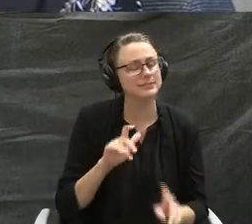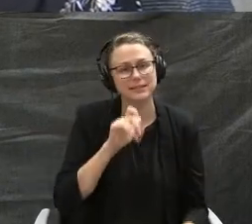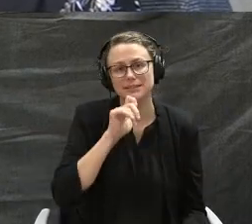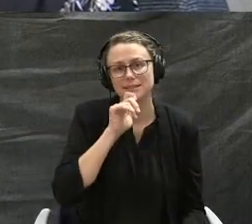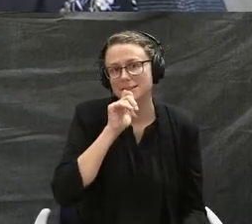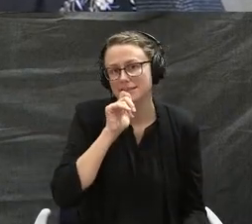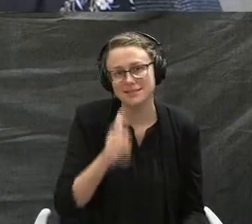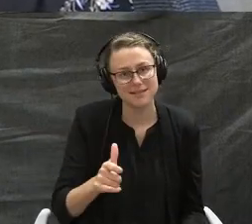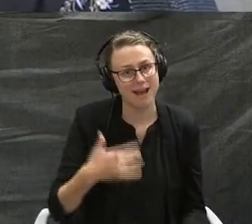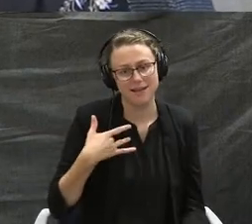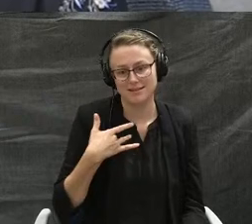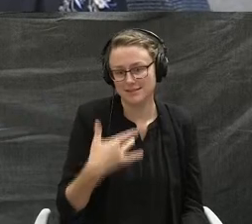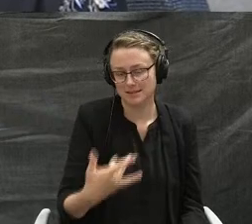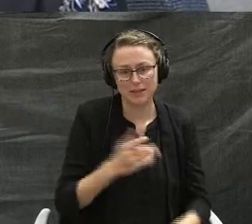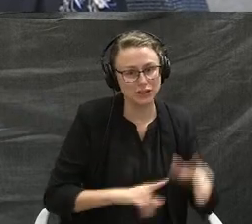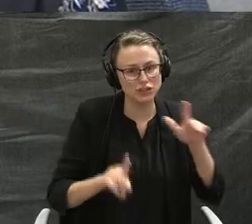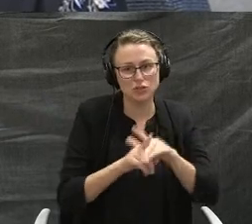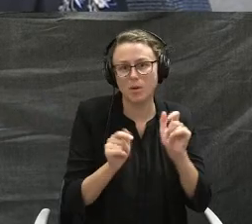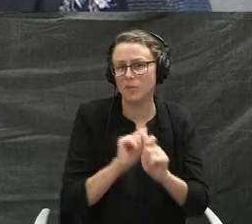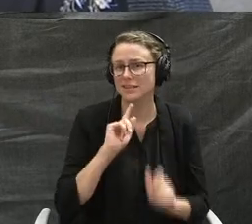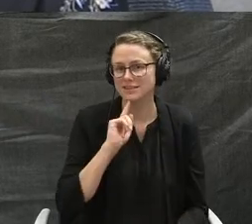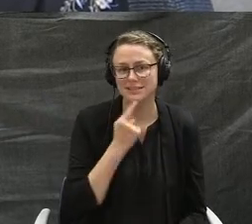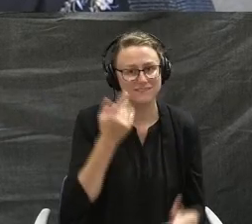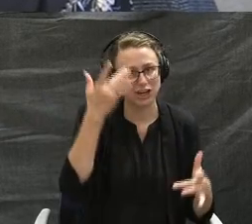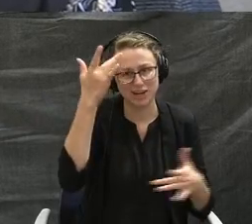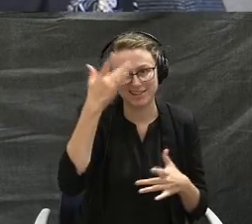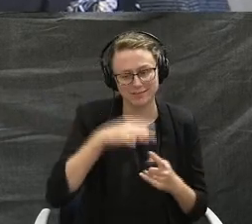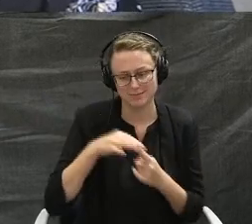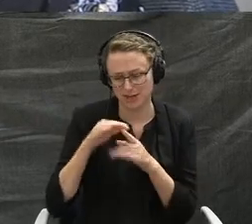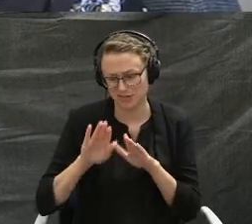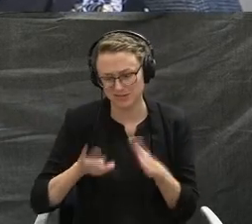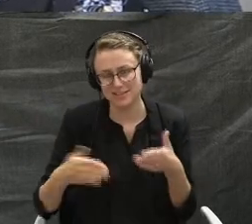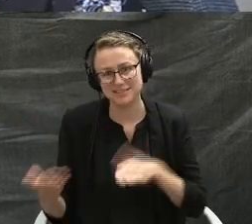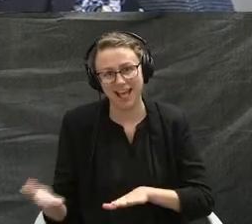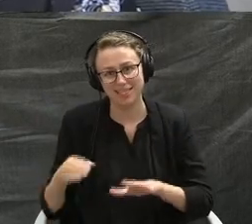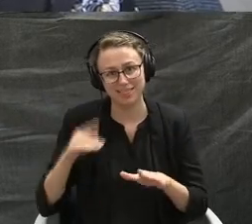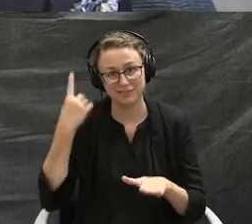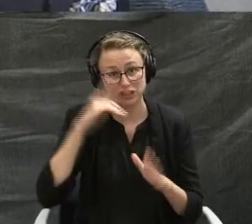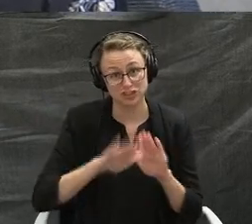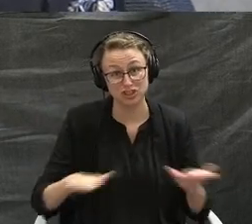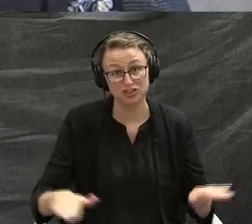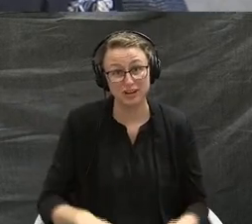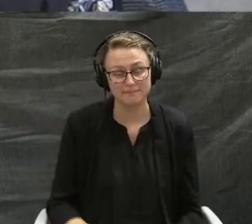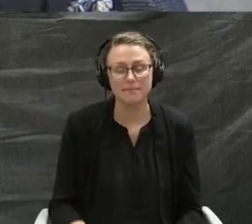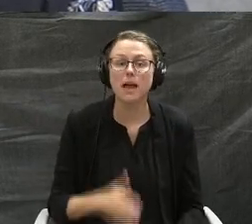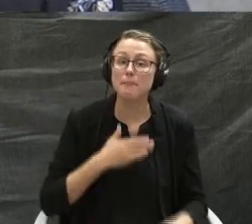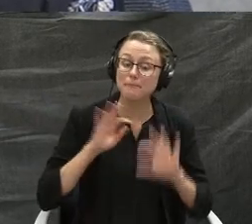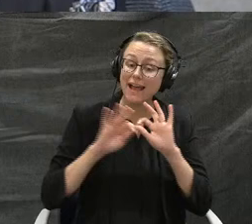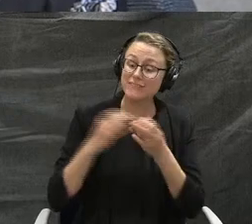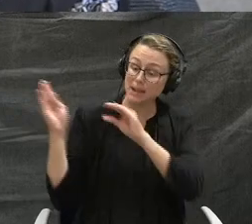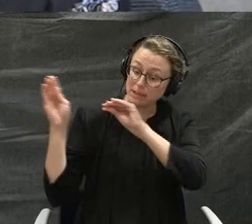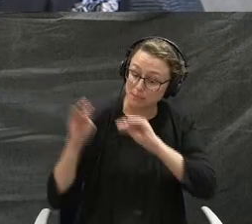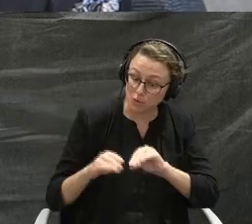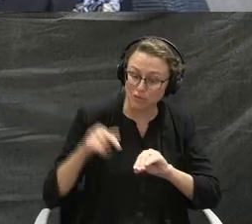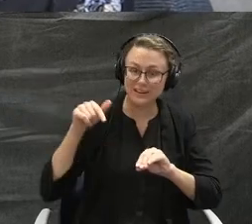with severe illness. An especially death in children. My family moved to the Minne Tonka District just before our